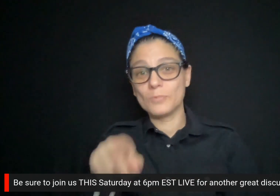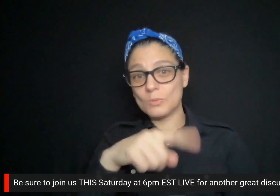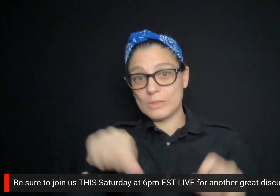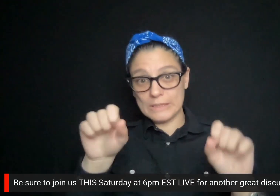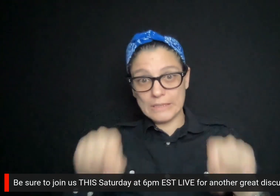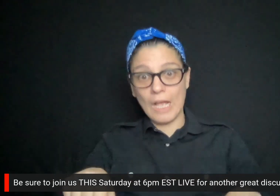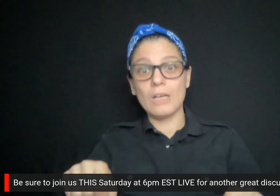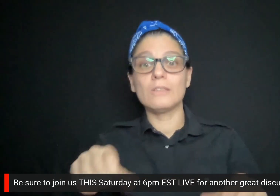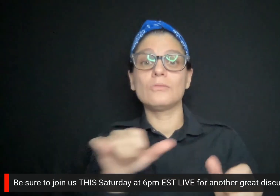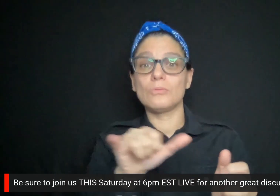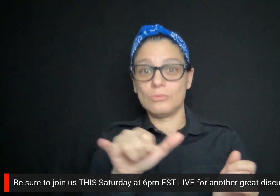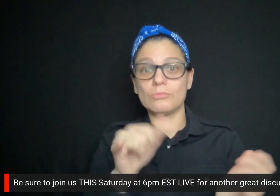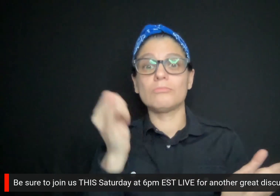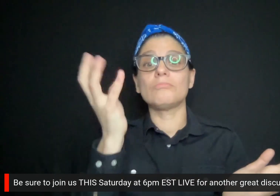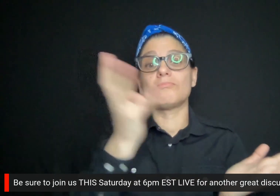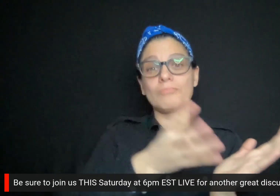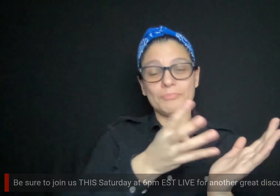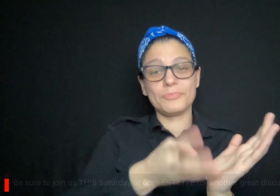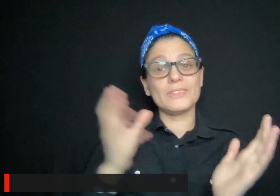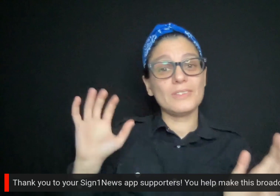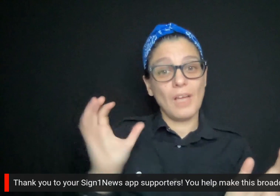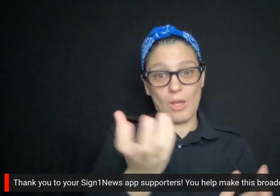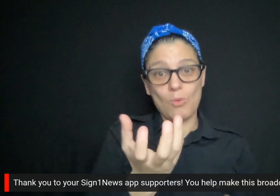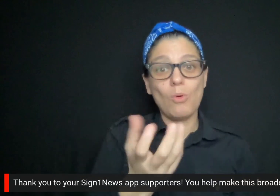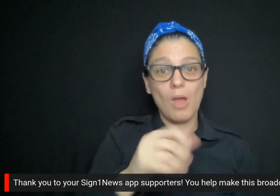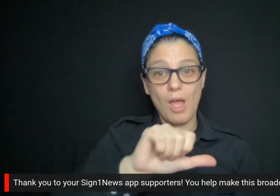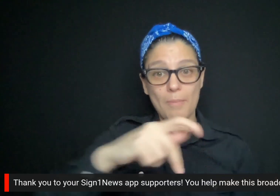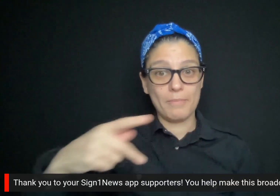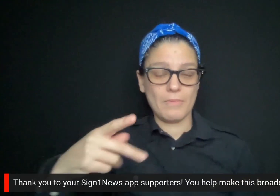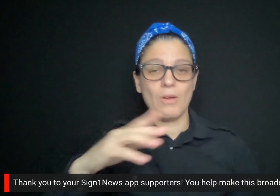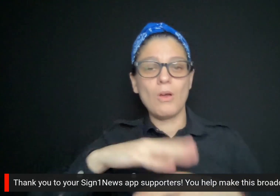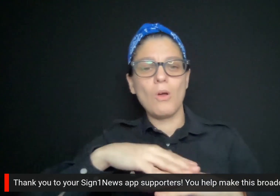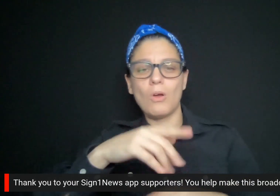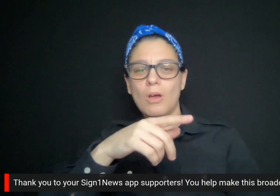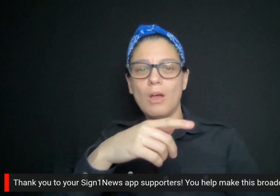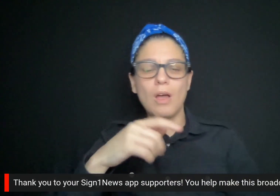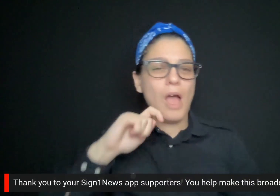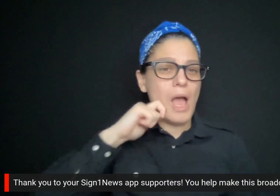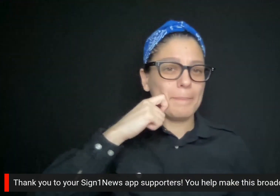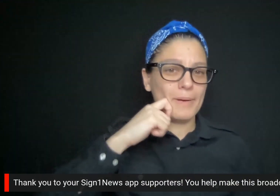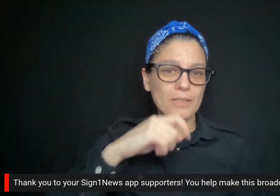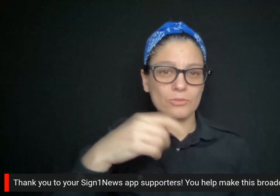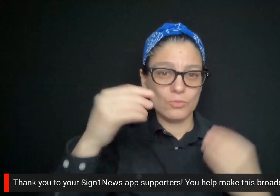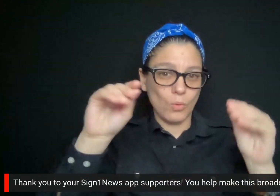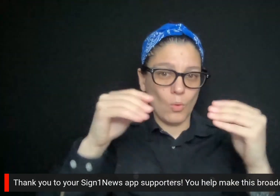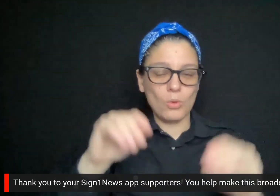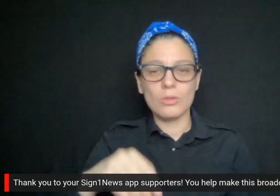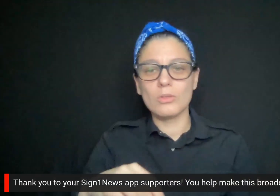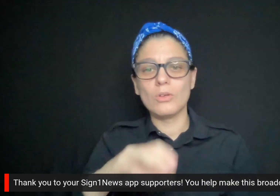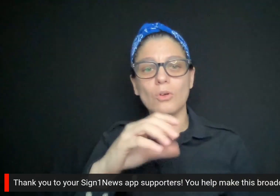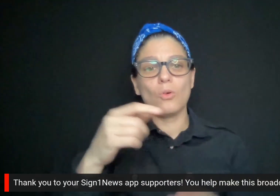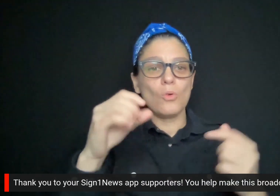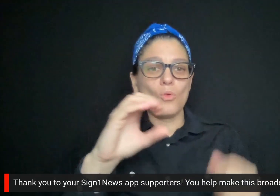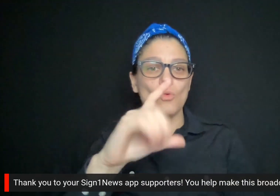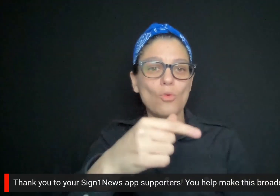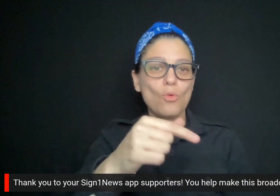you can download the Sign1News app by heading to the app store or Google play store on your smart phone